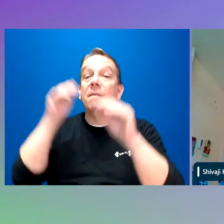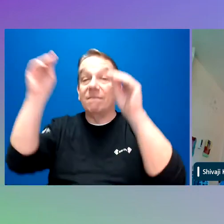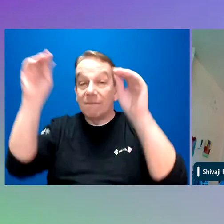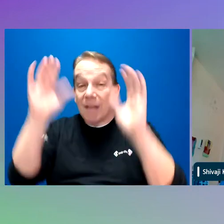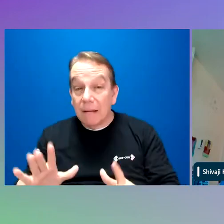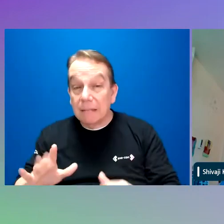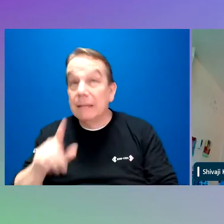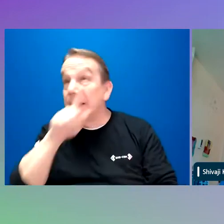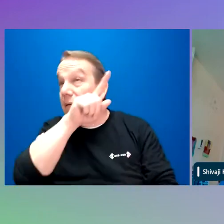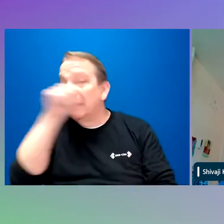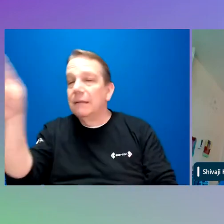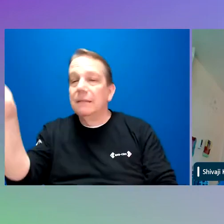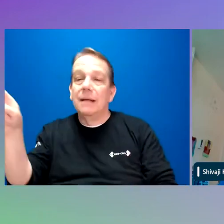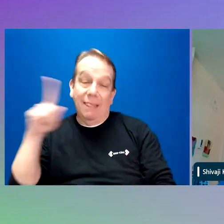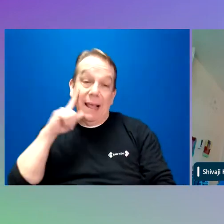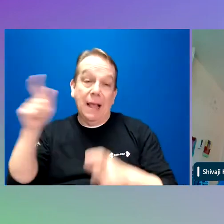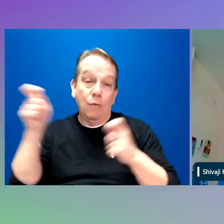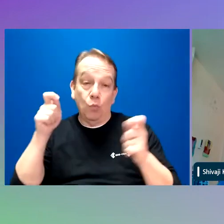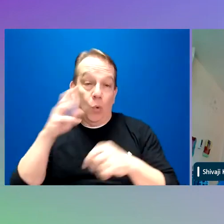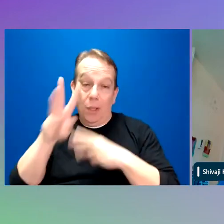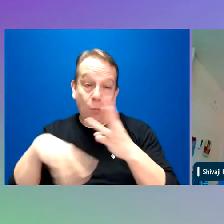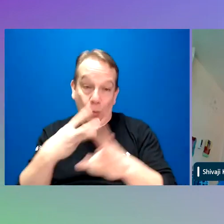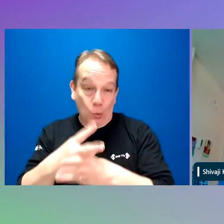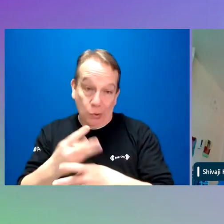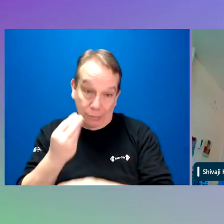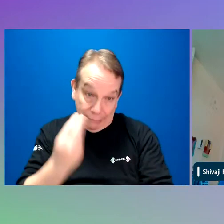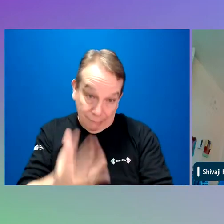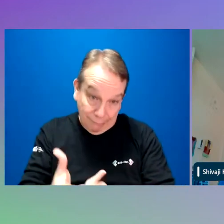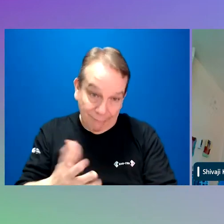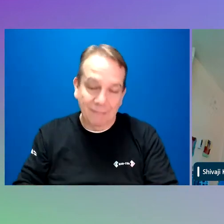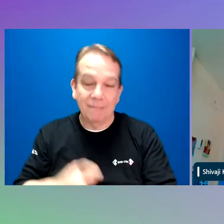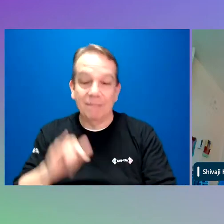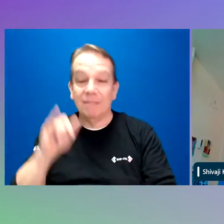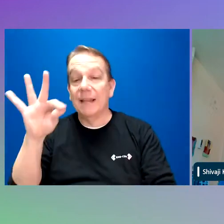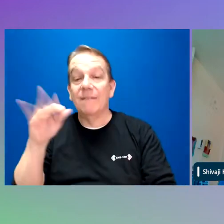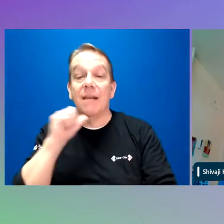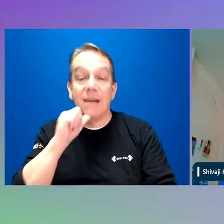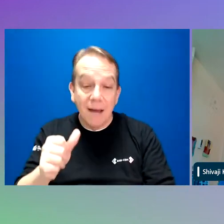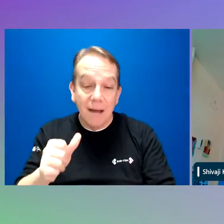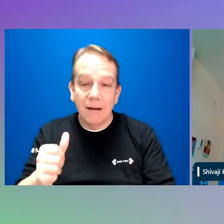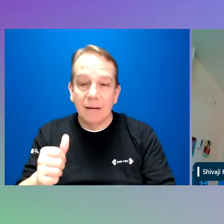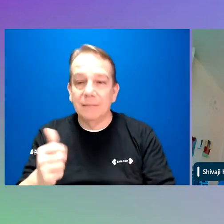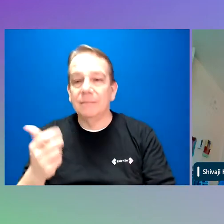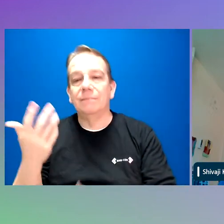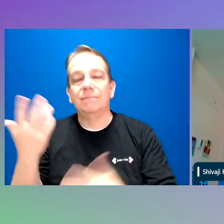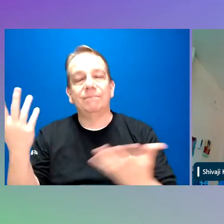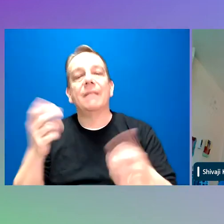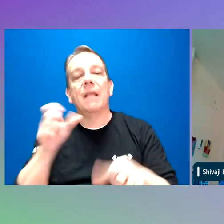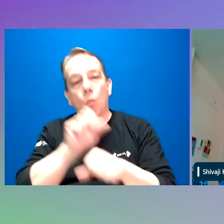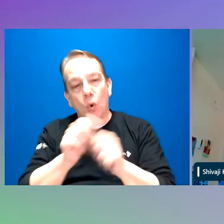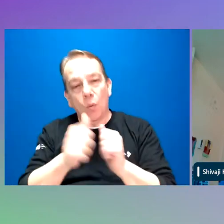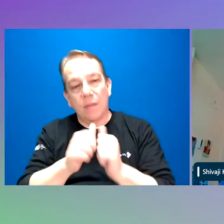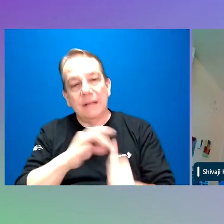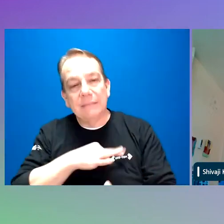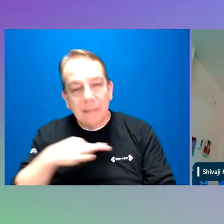rule the world. Um, if not, then you still need to work with